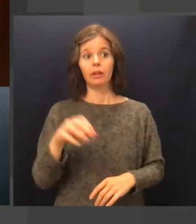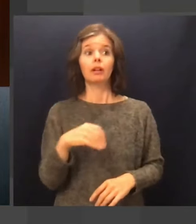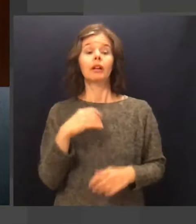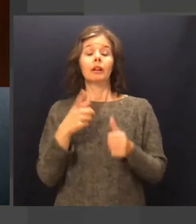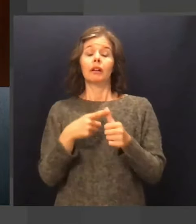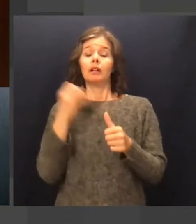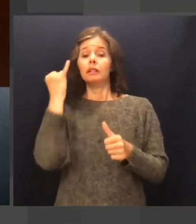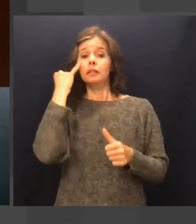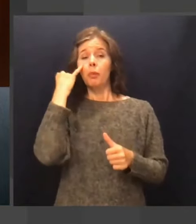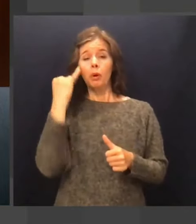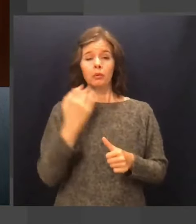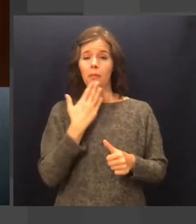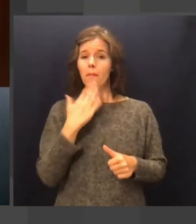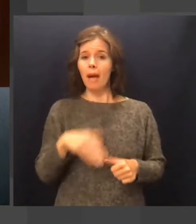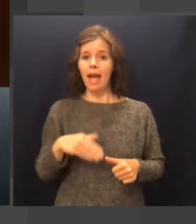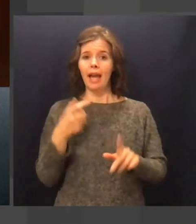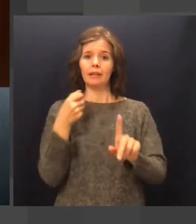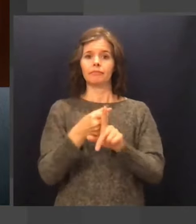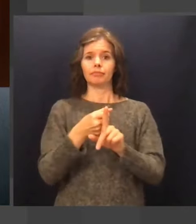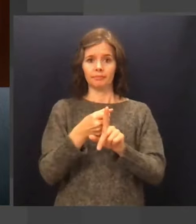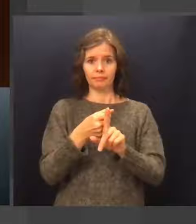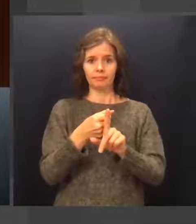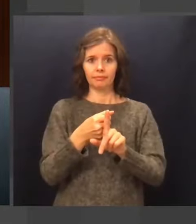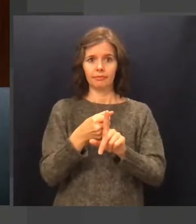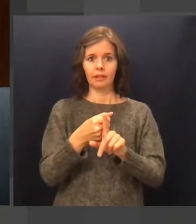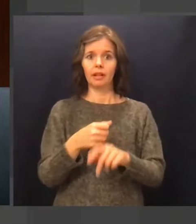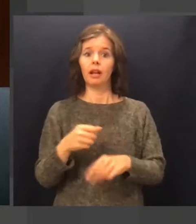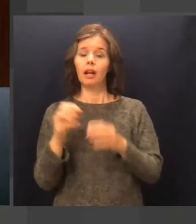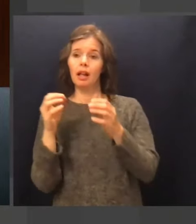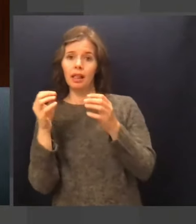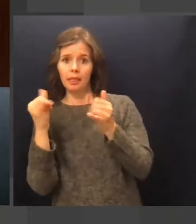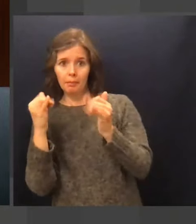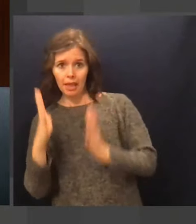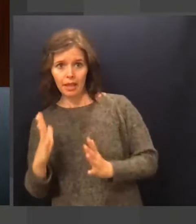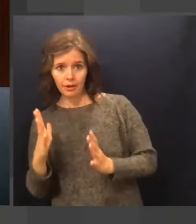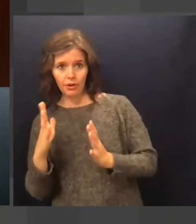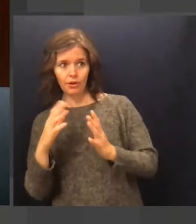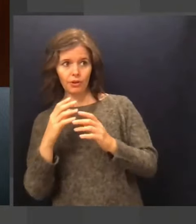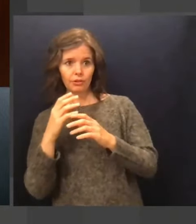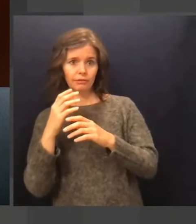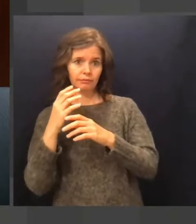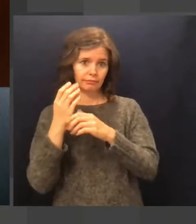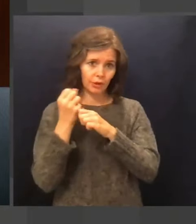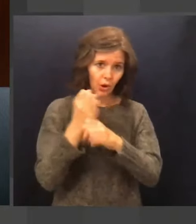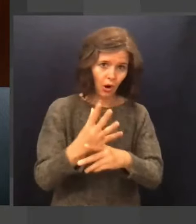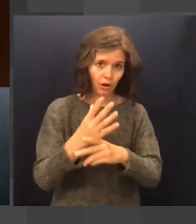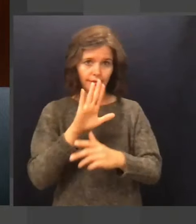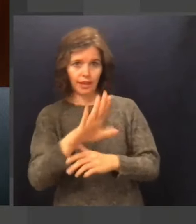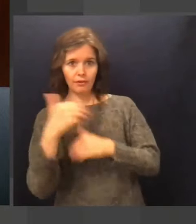THEM IS IF SOMETHING BAD HAPPENS THE PLAYER EITHER CAUSED IT OR